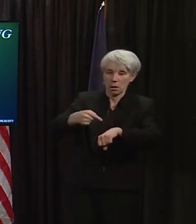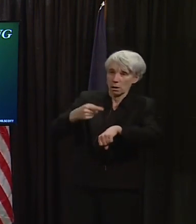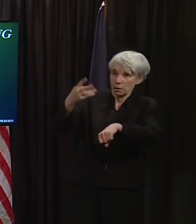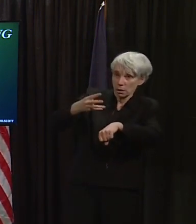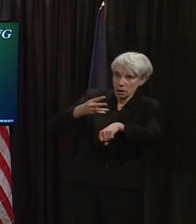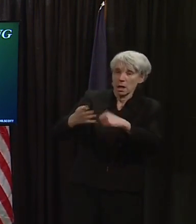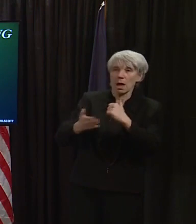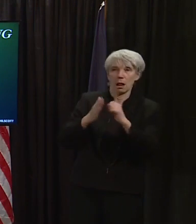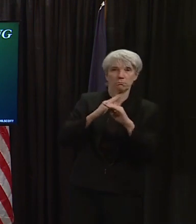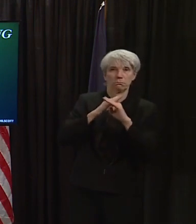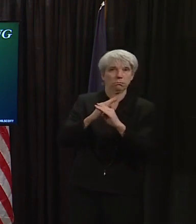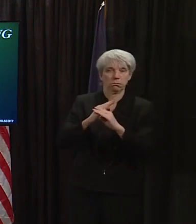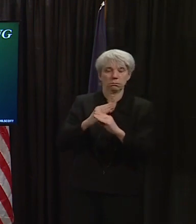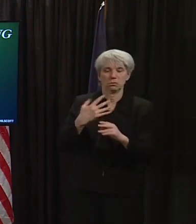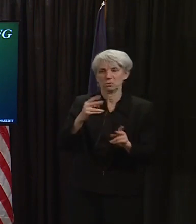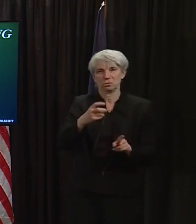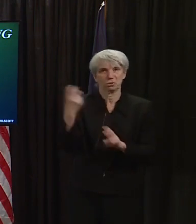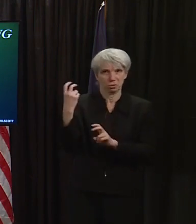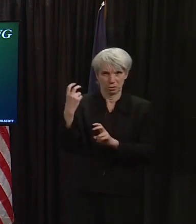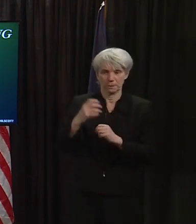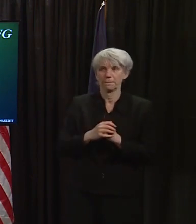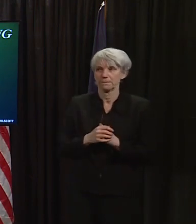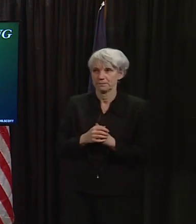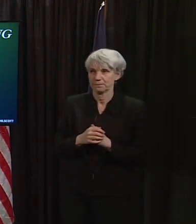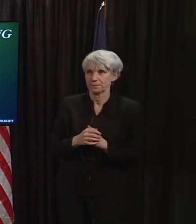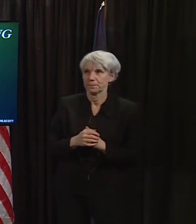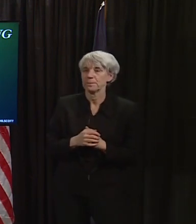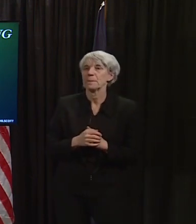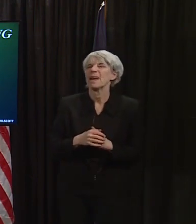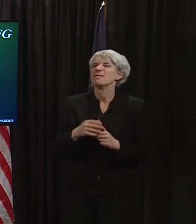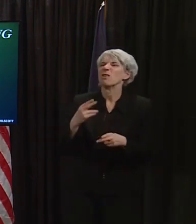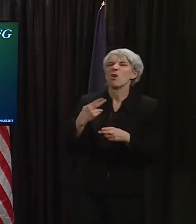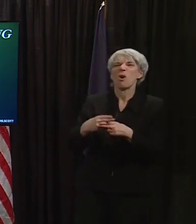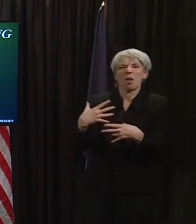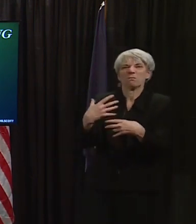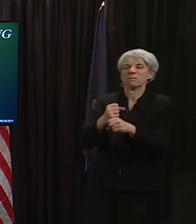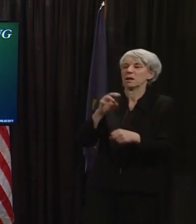higher risk people out of the hospital, but they need to be used early in the